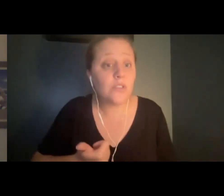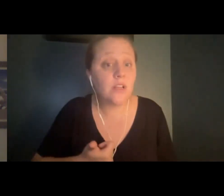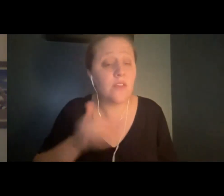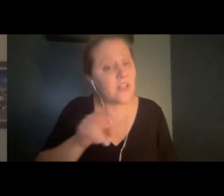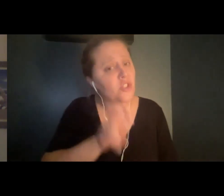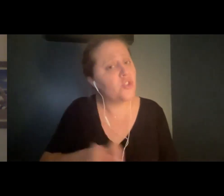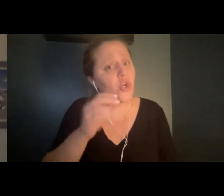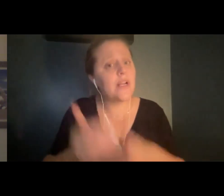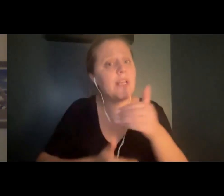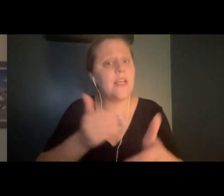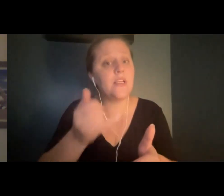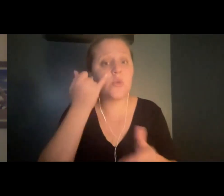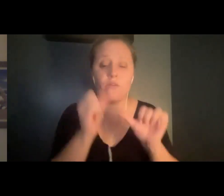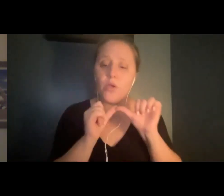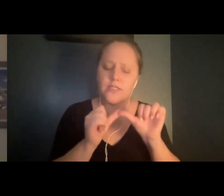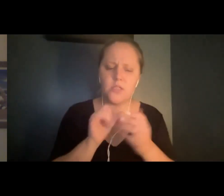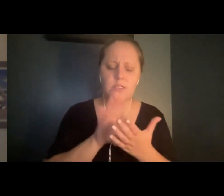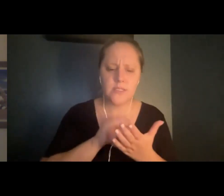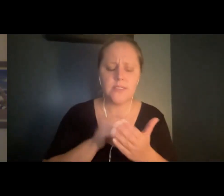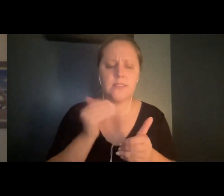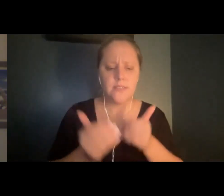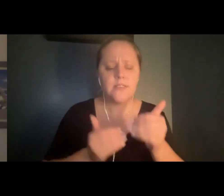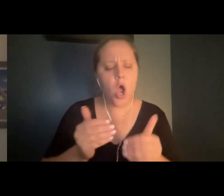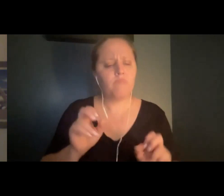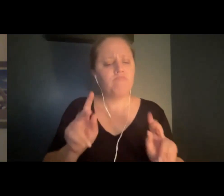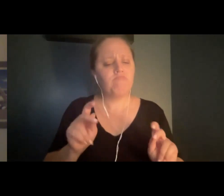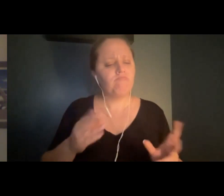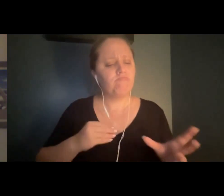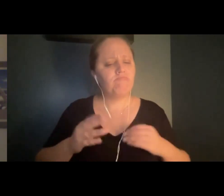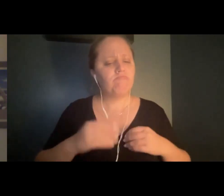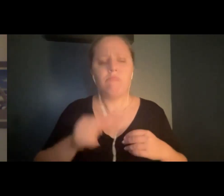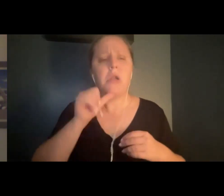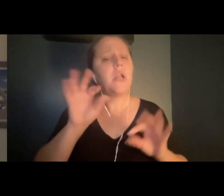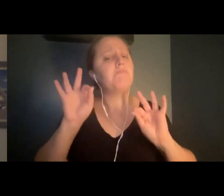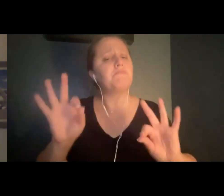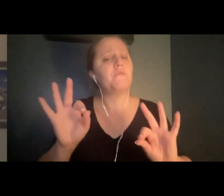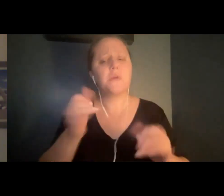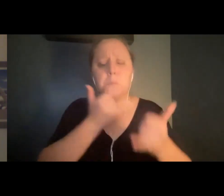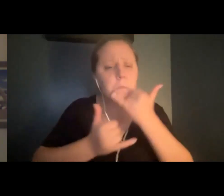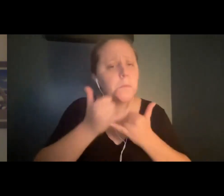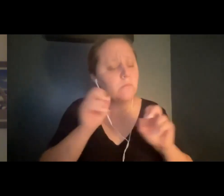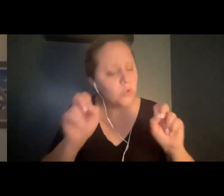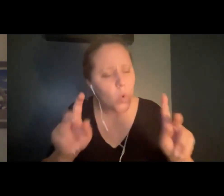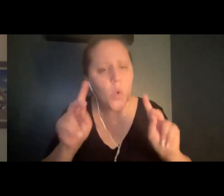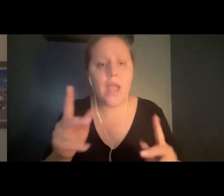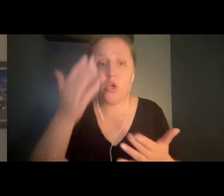with that journey and educating ourselves along the way that it's okay. You don't have to be perfect, you don't have to know all the answers.